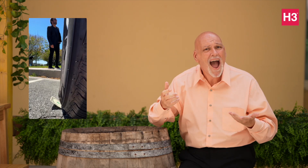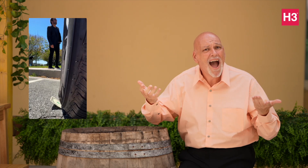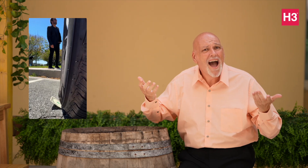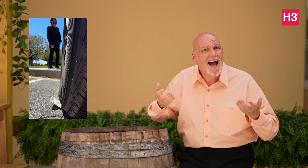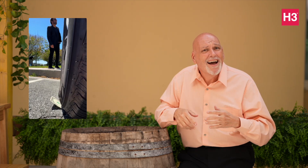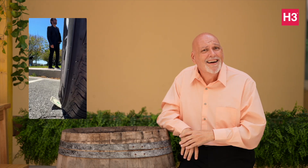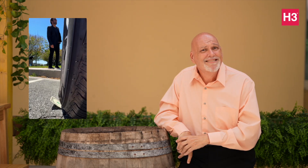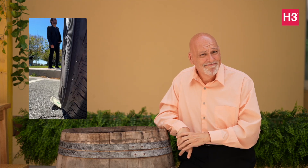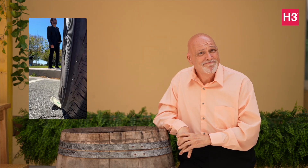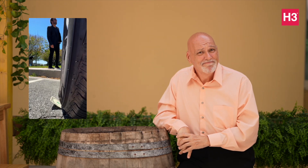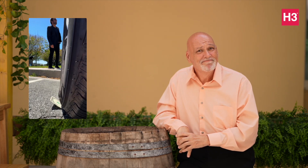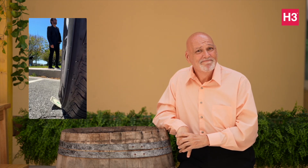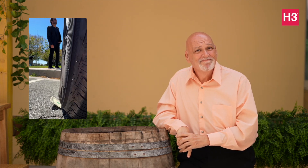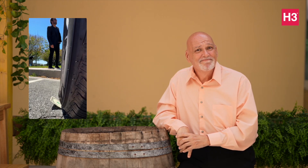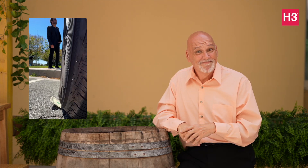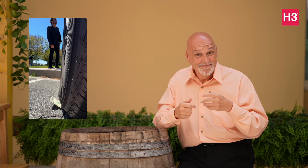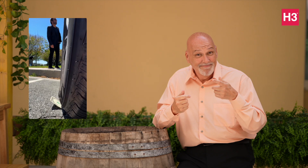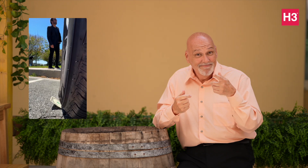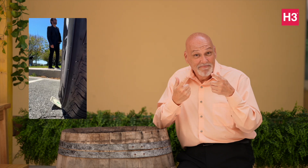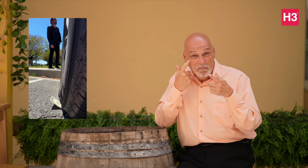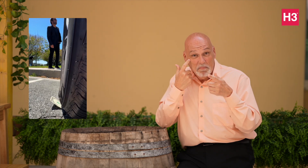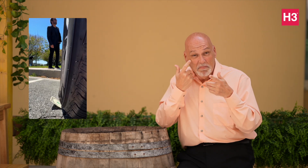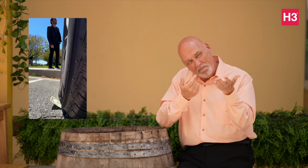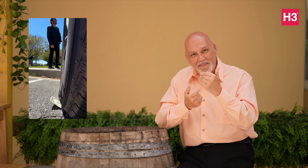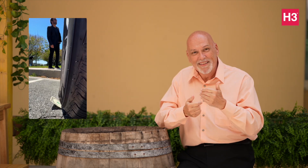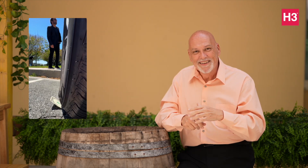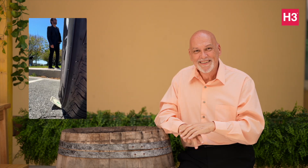I’d rush to grab the money before anyone else. Think you can do the same?